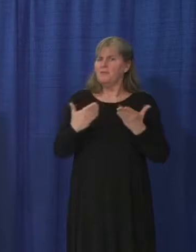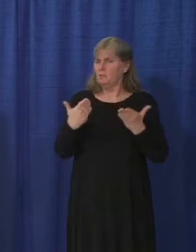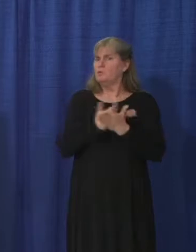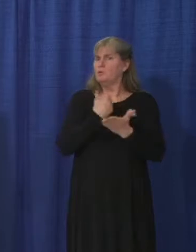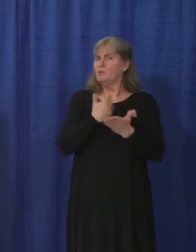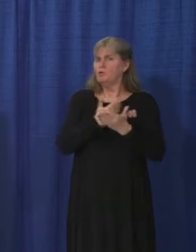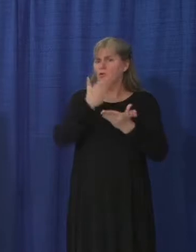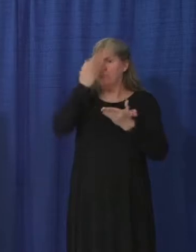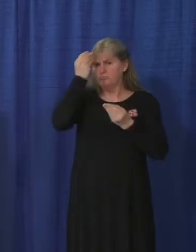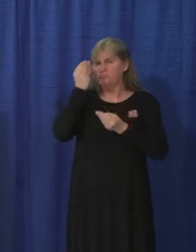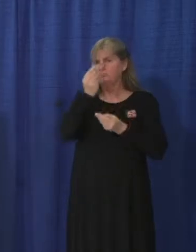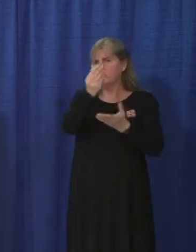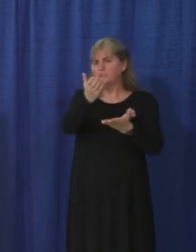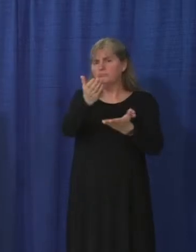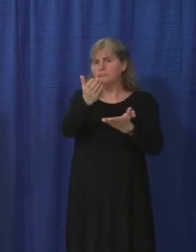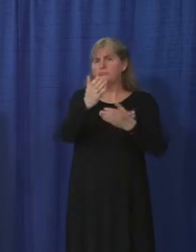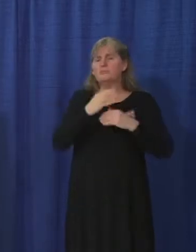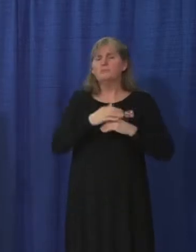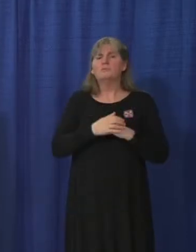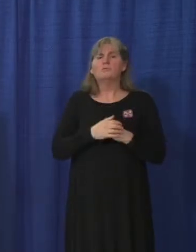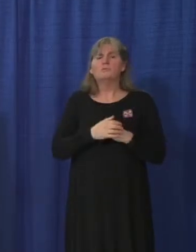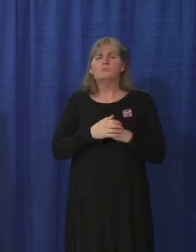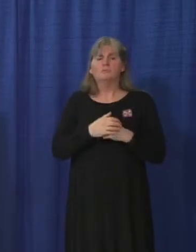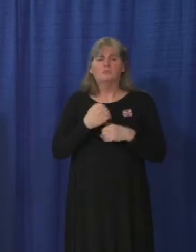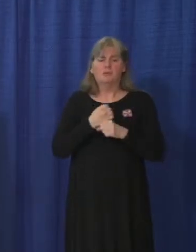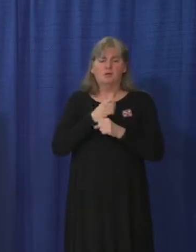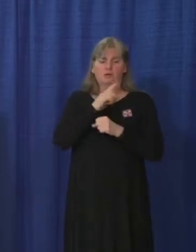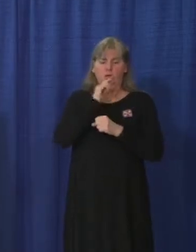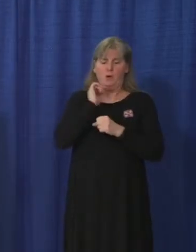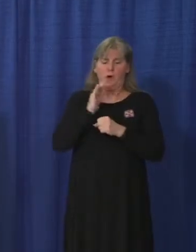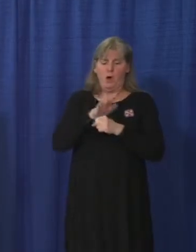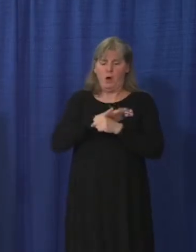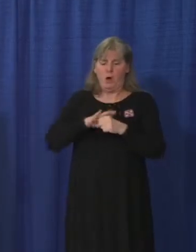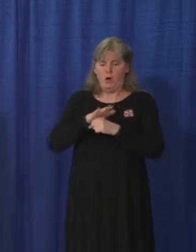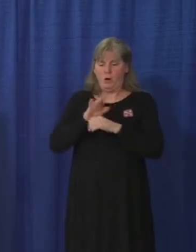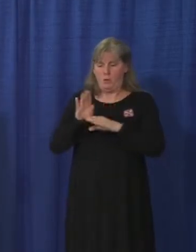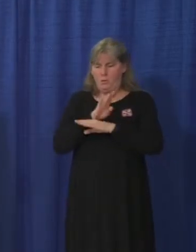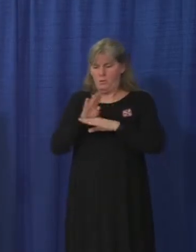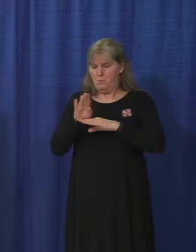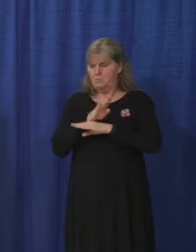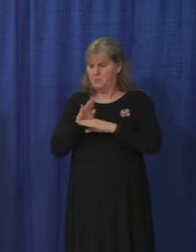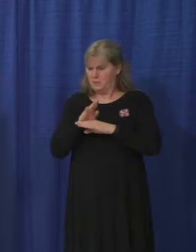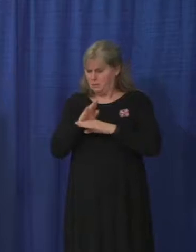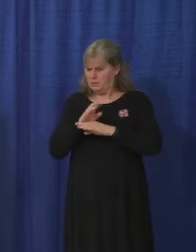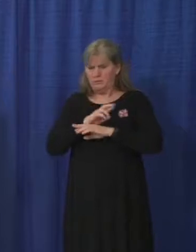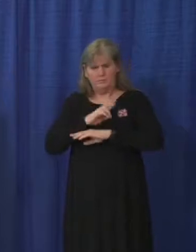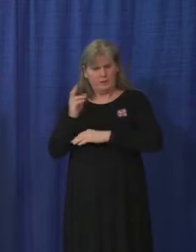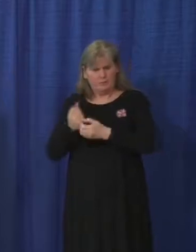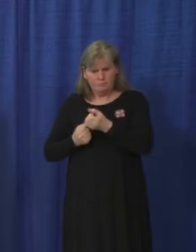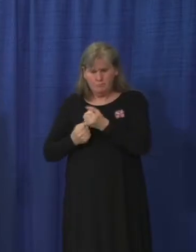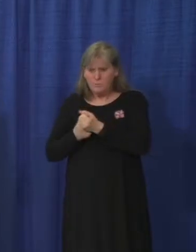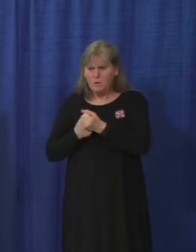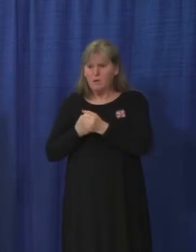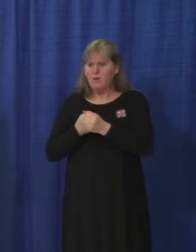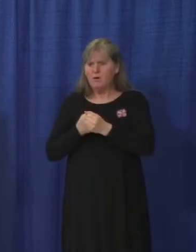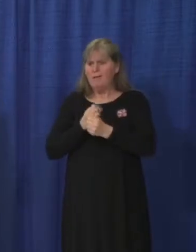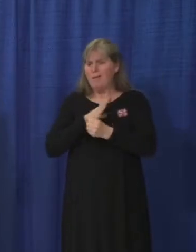ensuring that our local economy and/or spend is happening to start, I'm really excited about that work because having been in